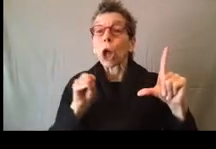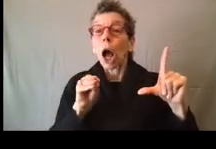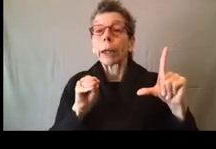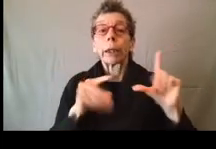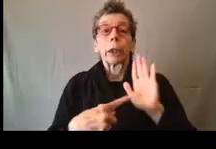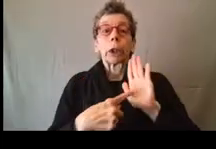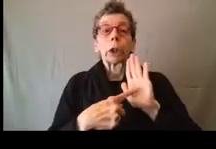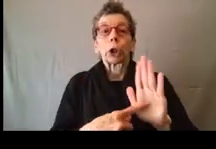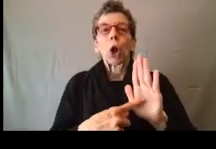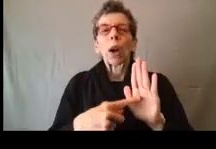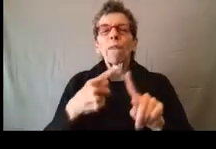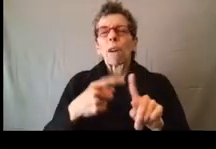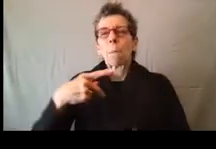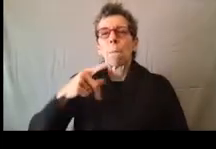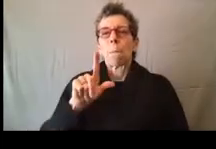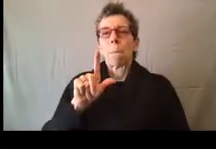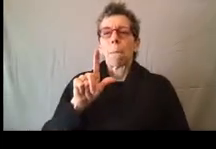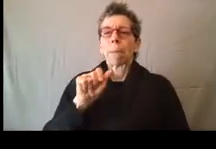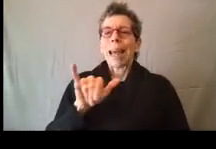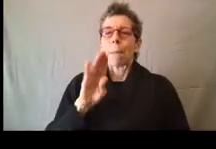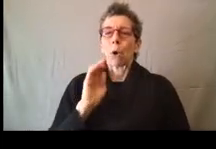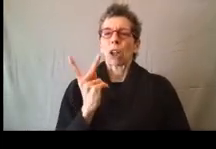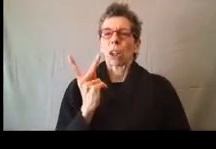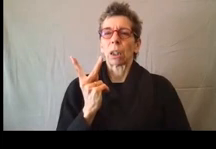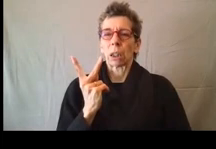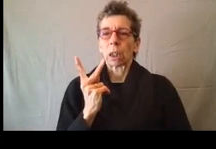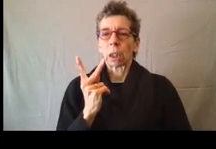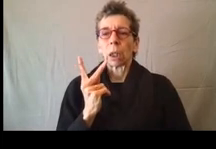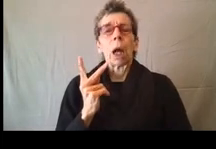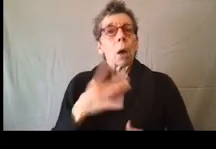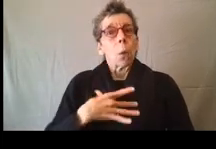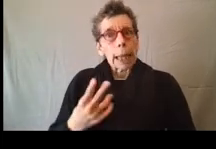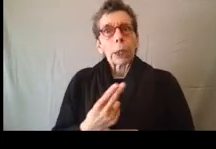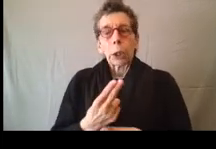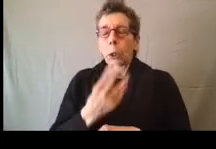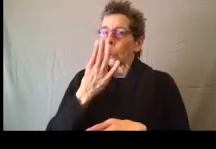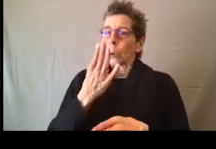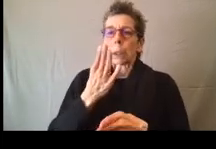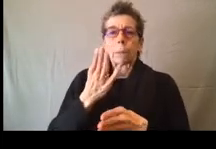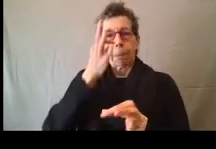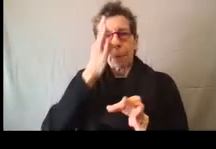playbook section. In the toolkits we use plain language and try to remove jargon or include